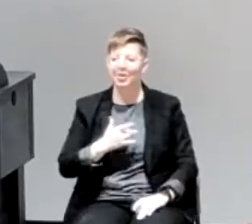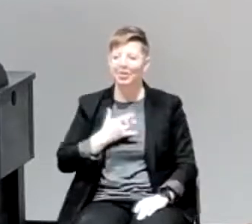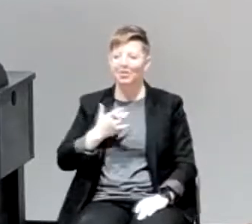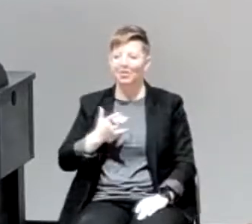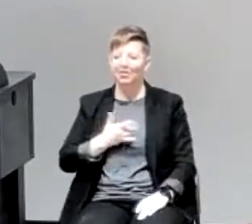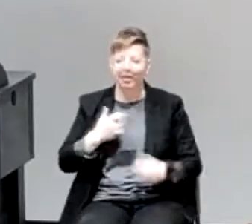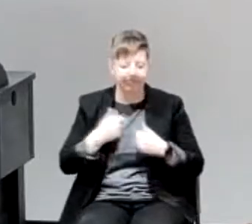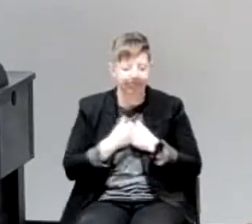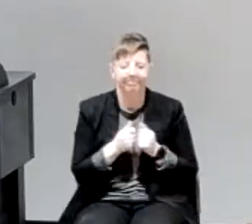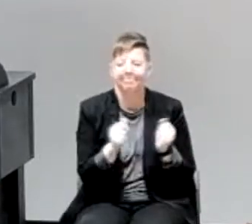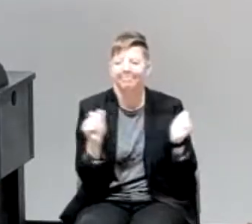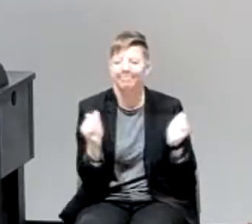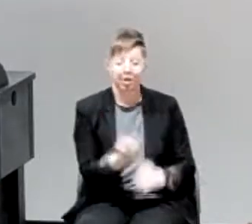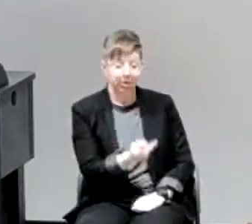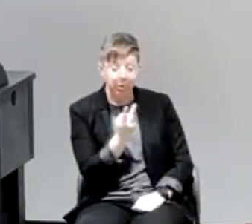clearly those four